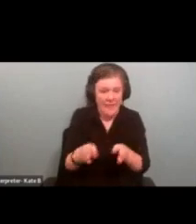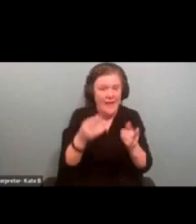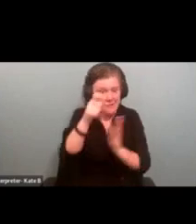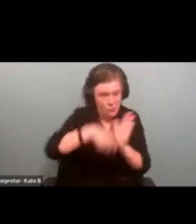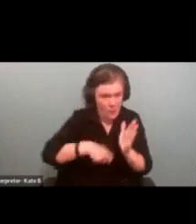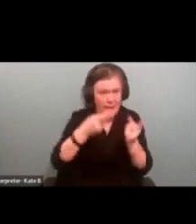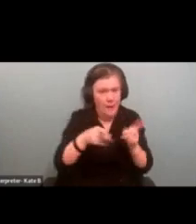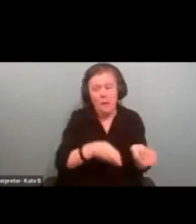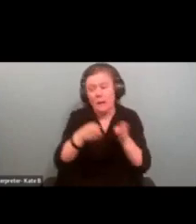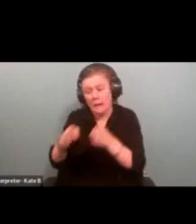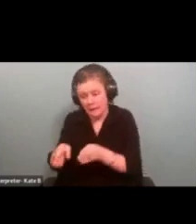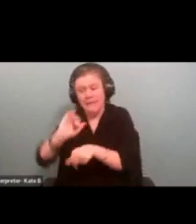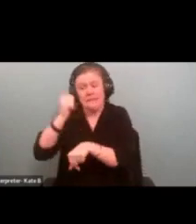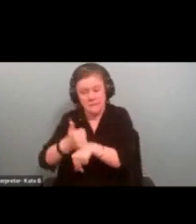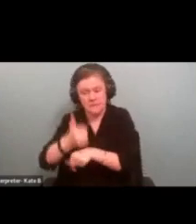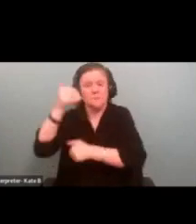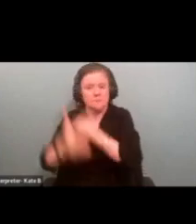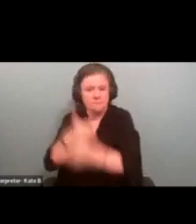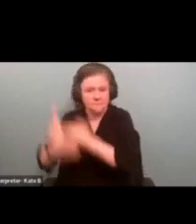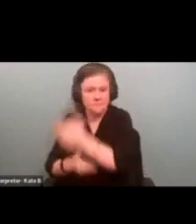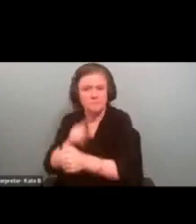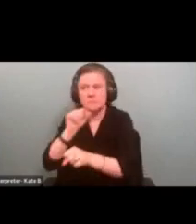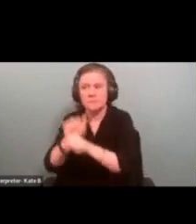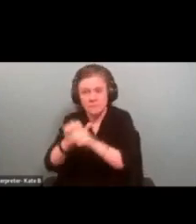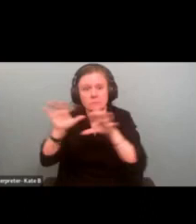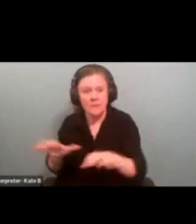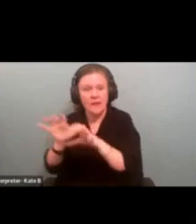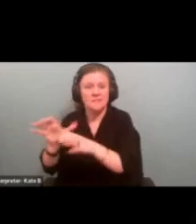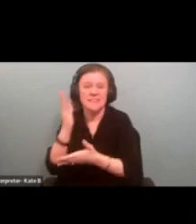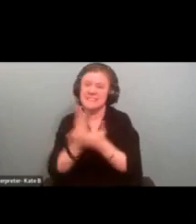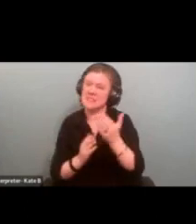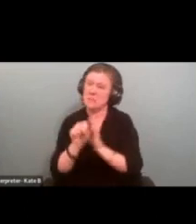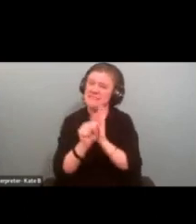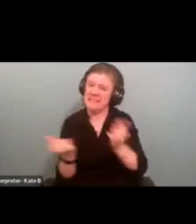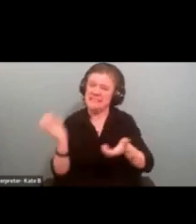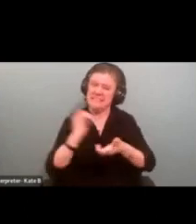happening. There are some states that we partner with where this kind of paperwork and